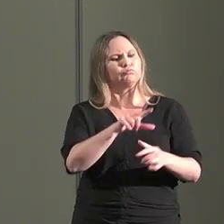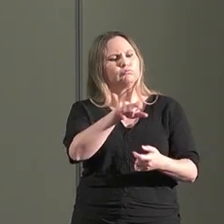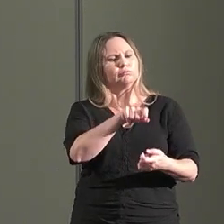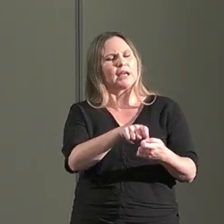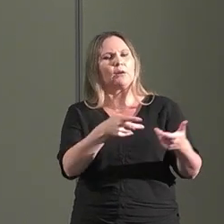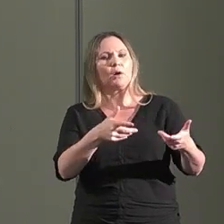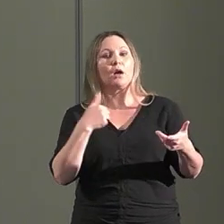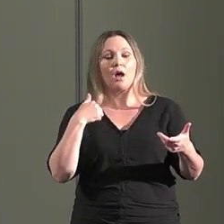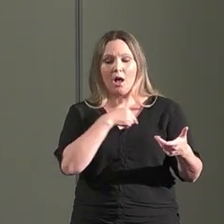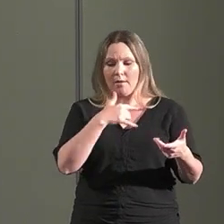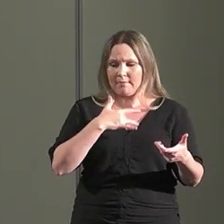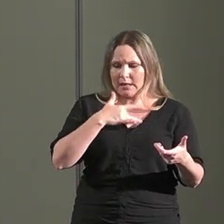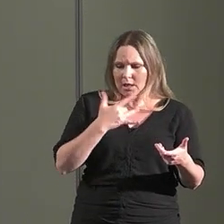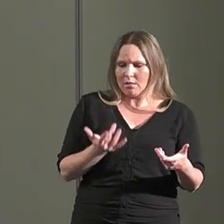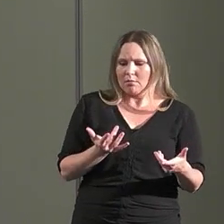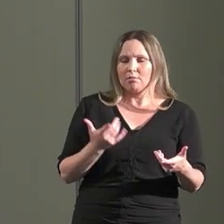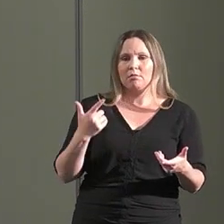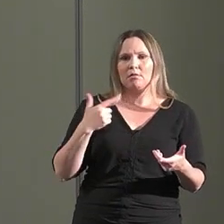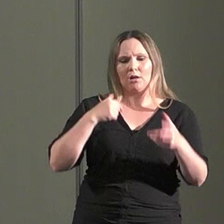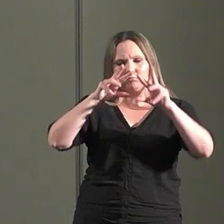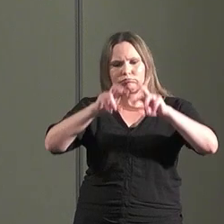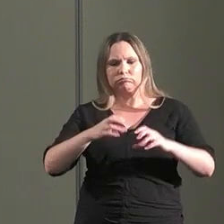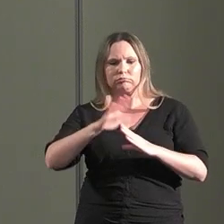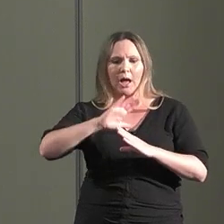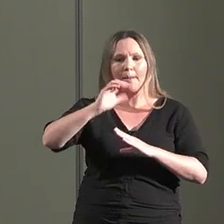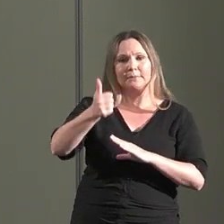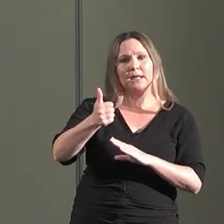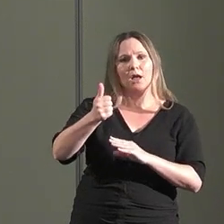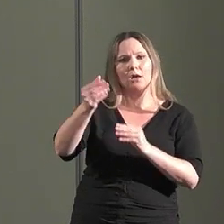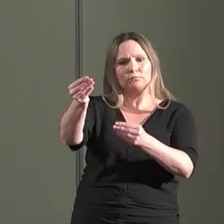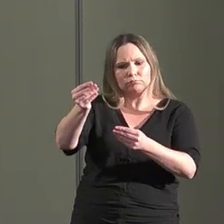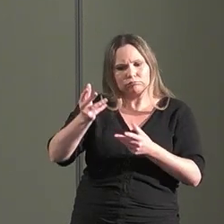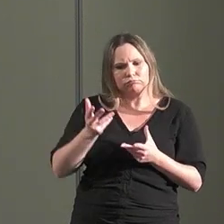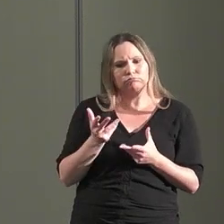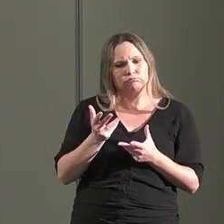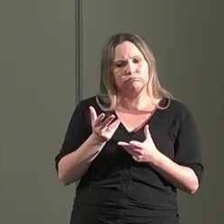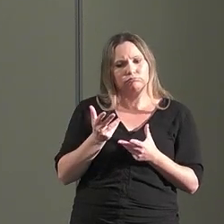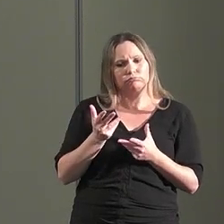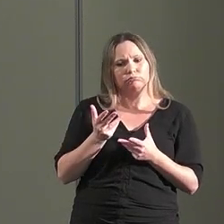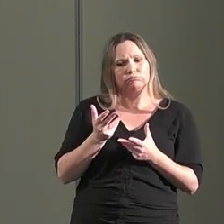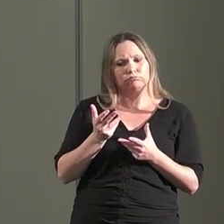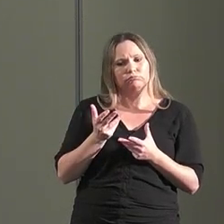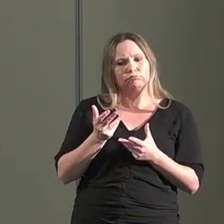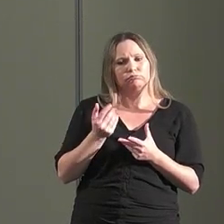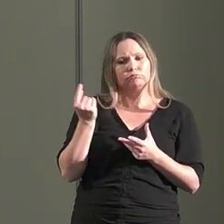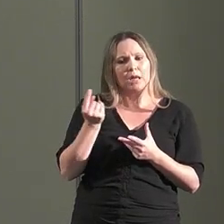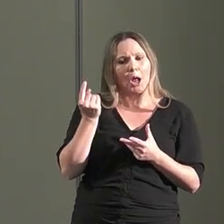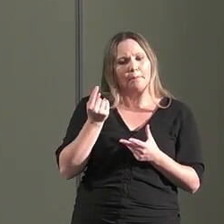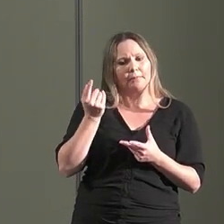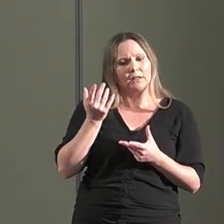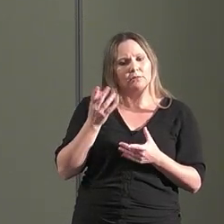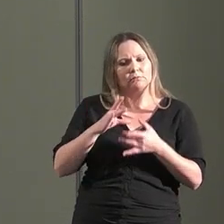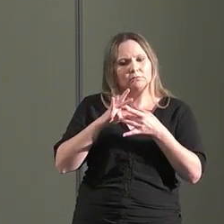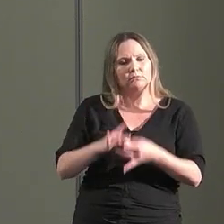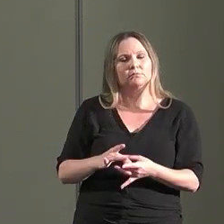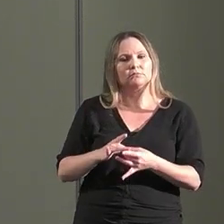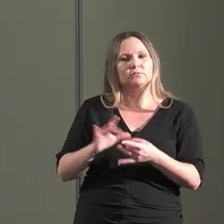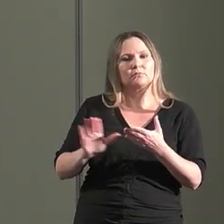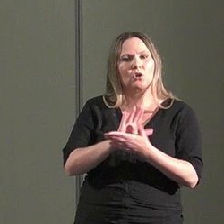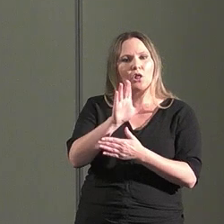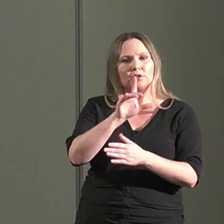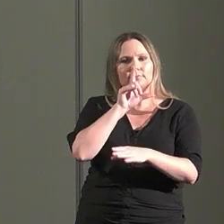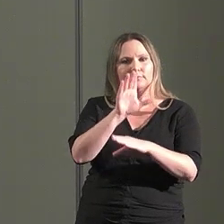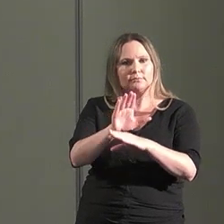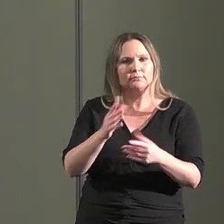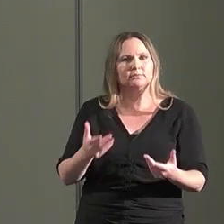I feel looking at the top 10 pages tell us something about the institution.